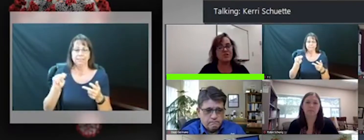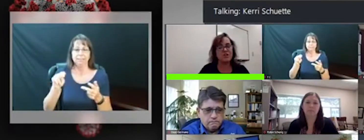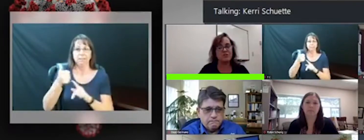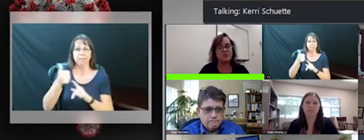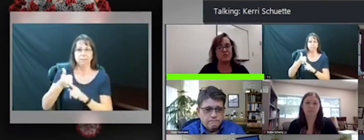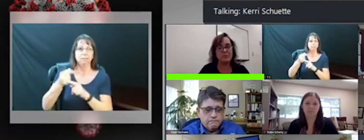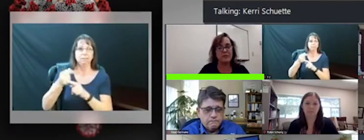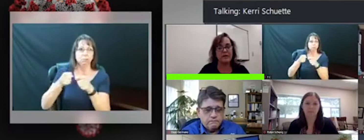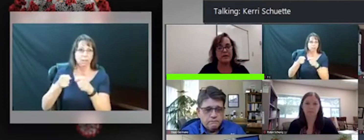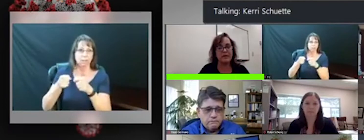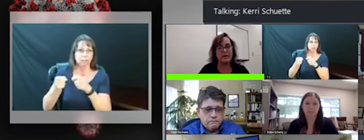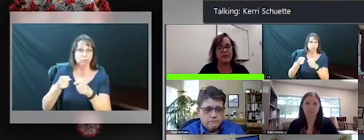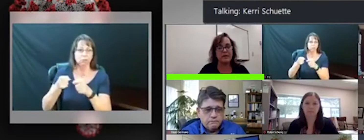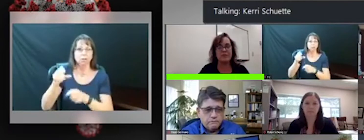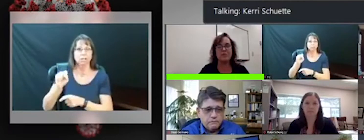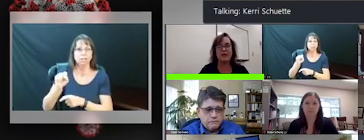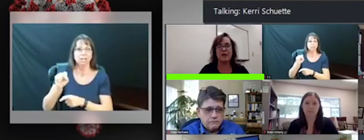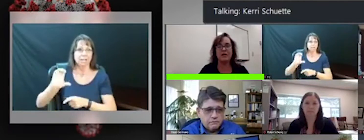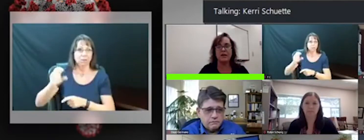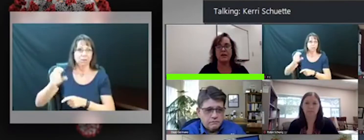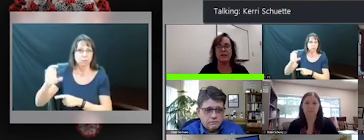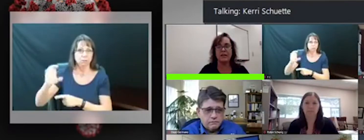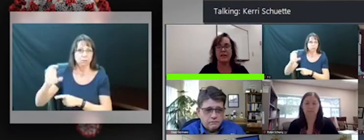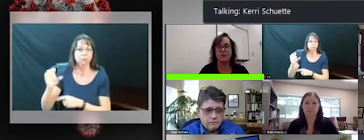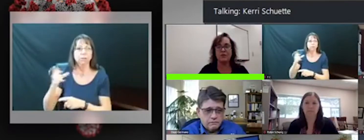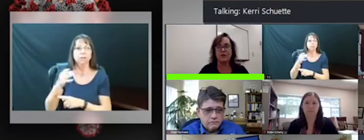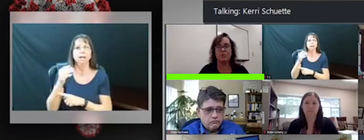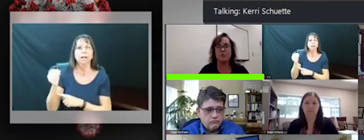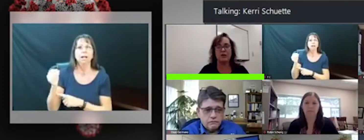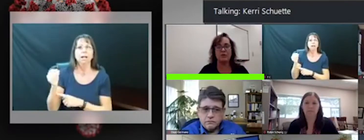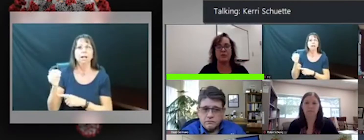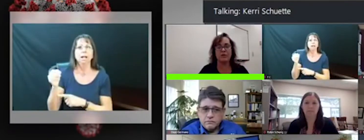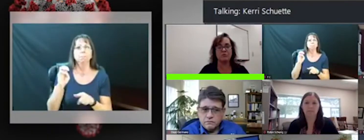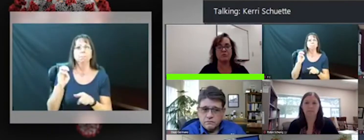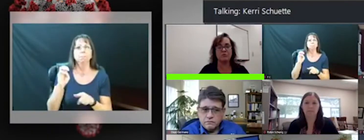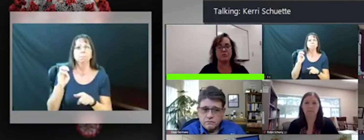from Shasta Regional Medical Center and then we have Glenn Hayward from Redding Rancheria.